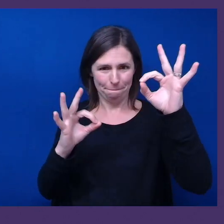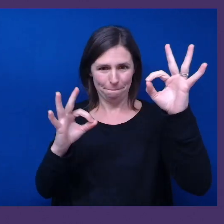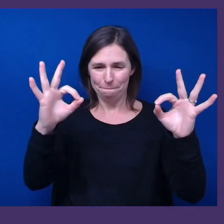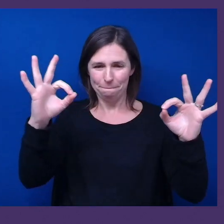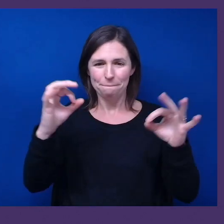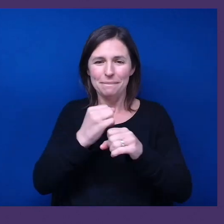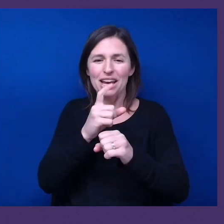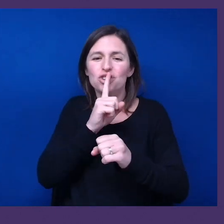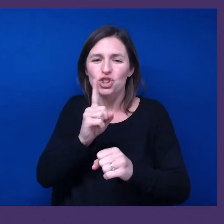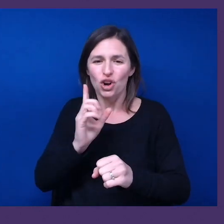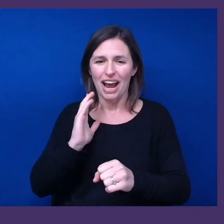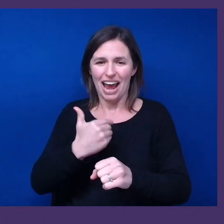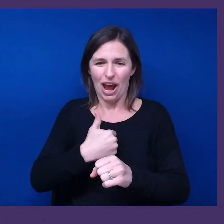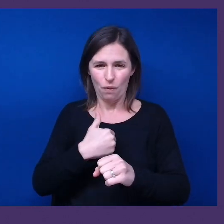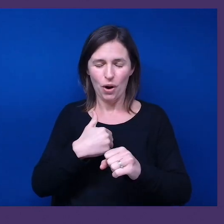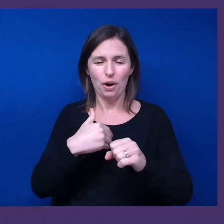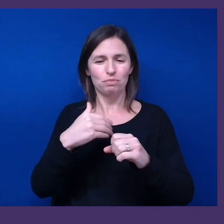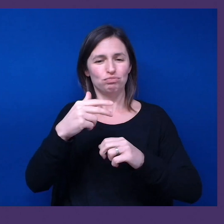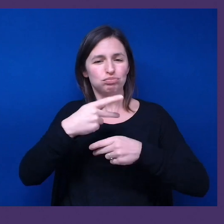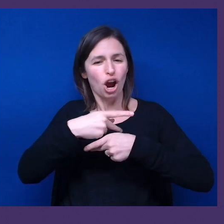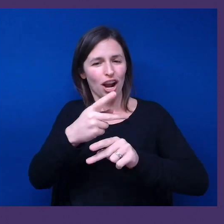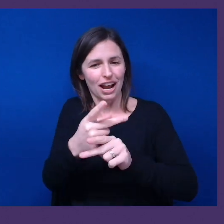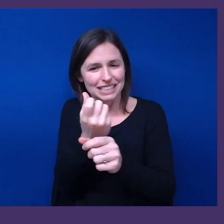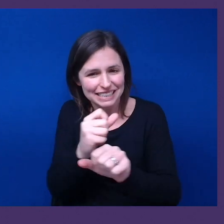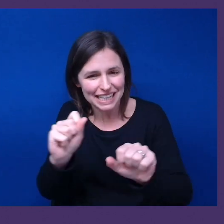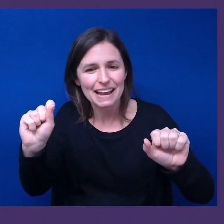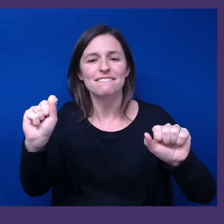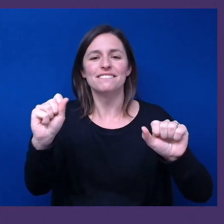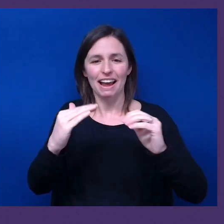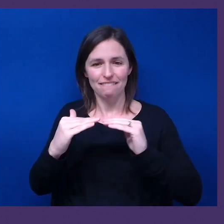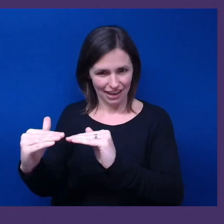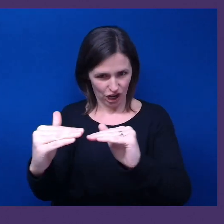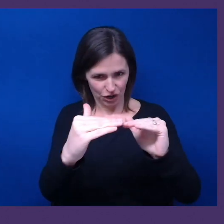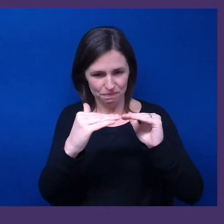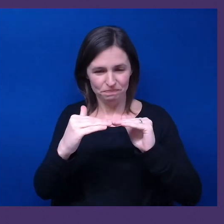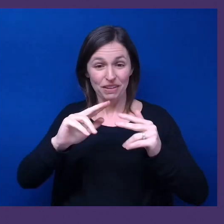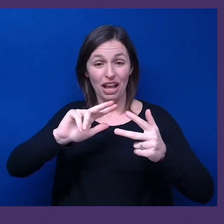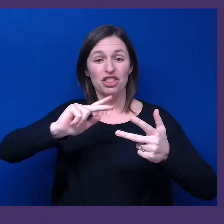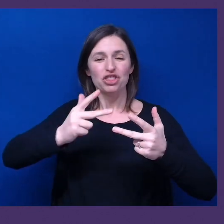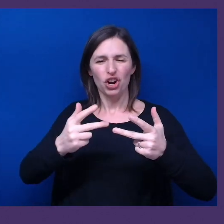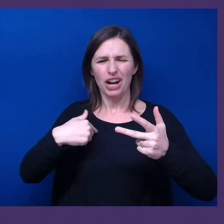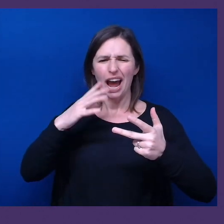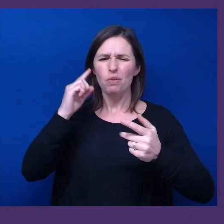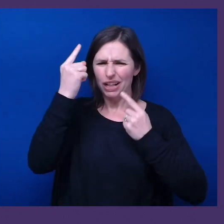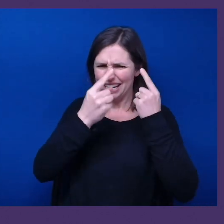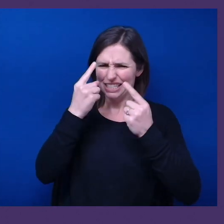And also I'm going to consider my data like I consider my closet. What shouldn't have been in there to begin with?